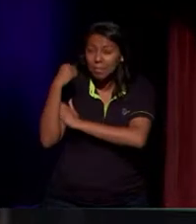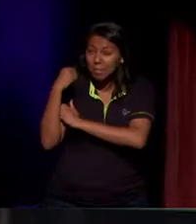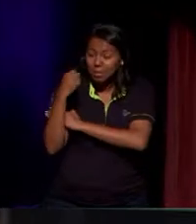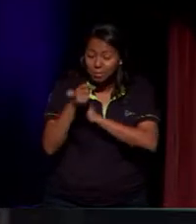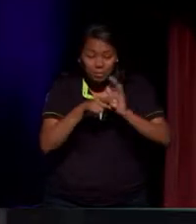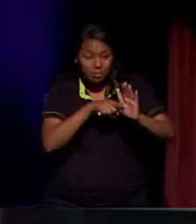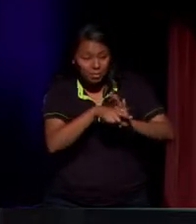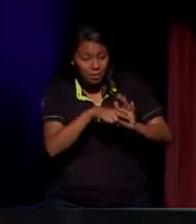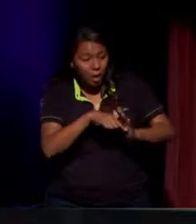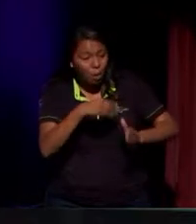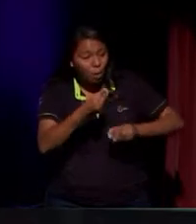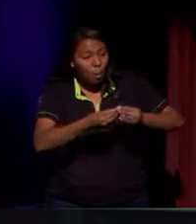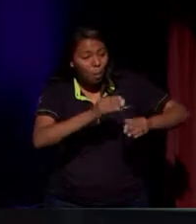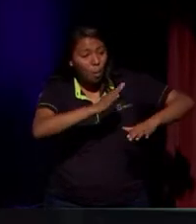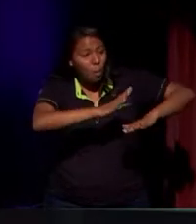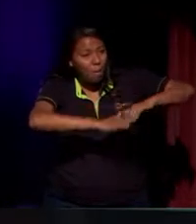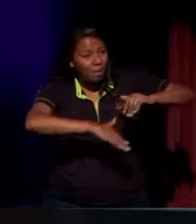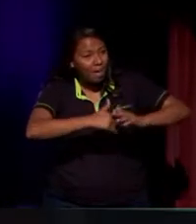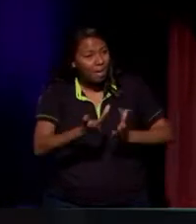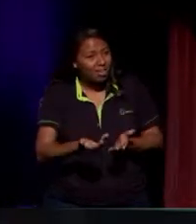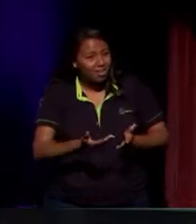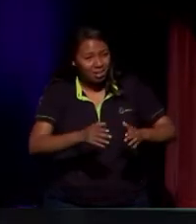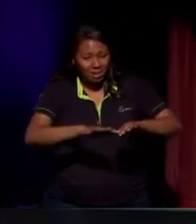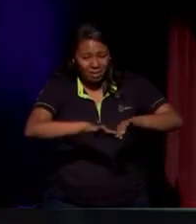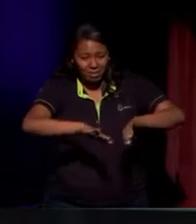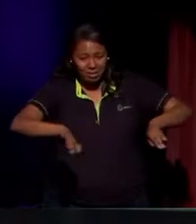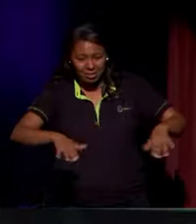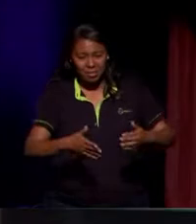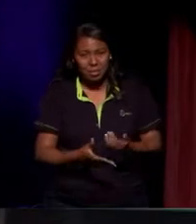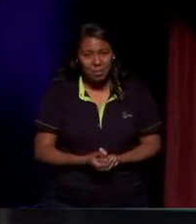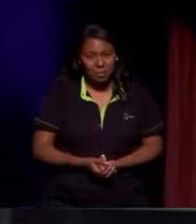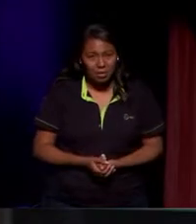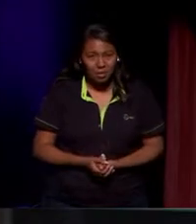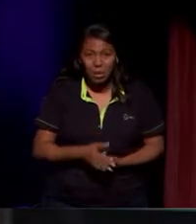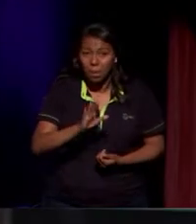in relation to the body of women are connected globally,